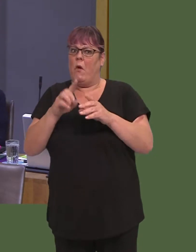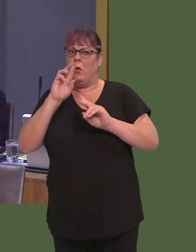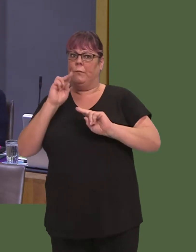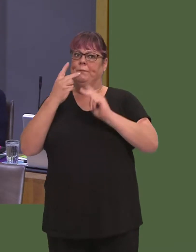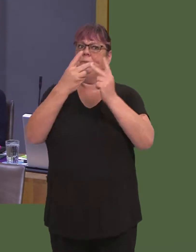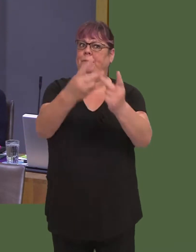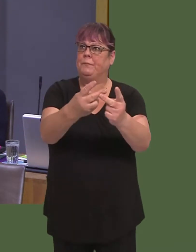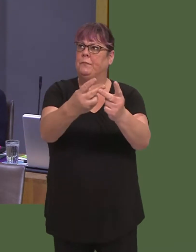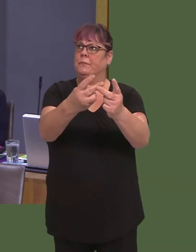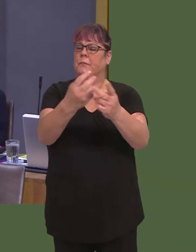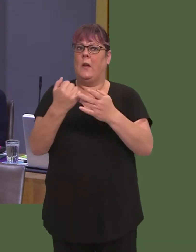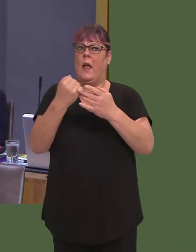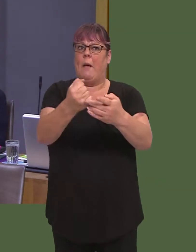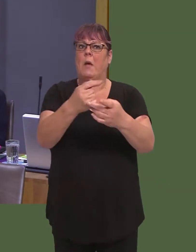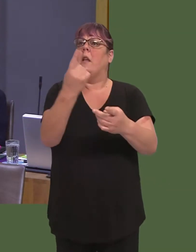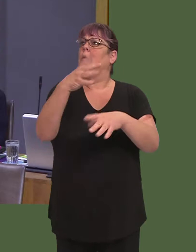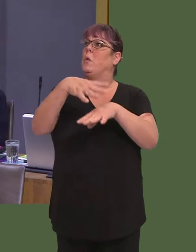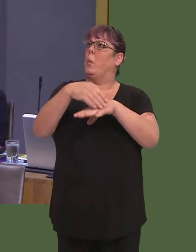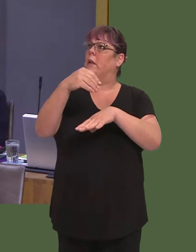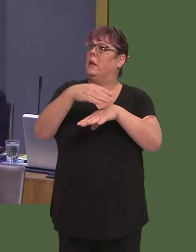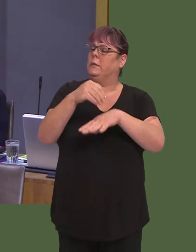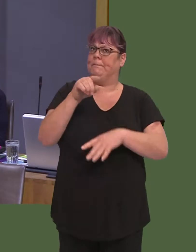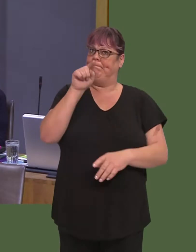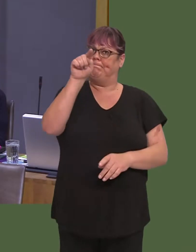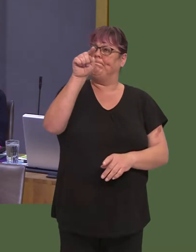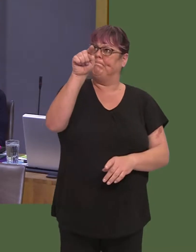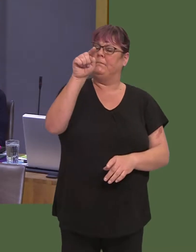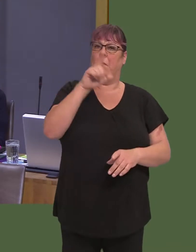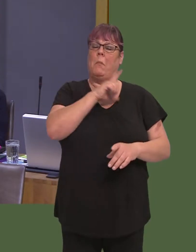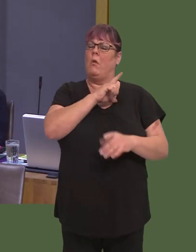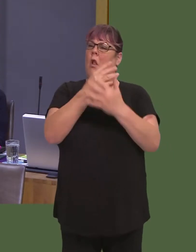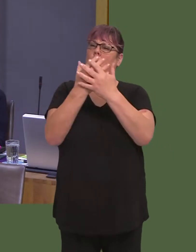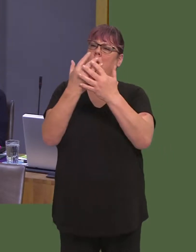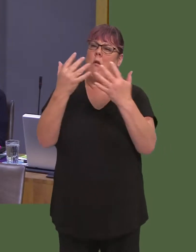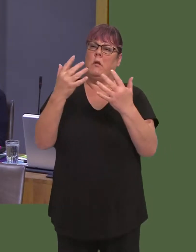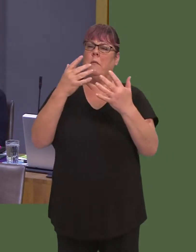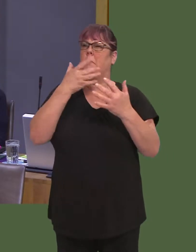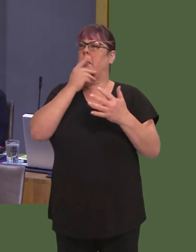Now, in Swedenóin Stockholm, particularlyóbecause of the high number of suicides, there is a